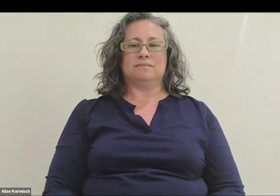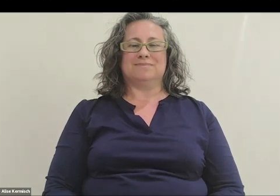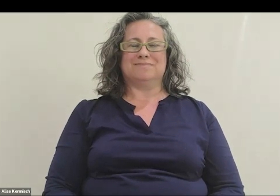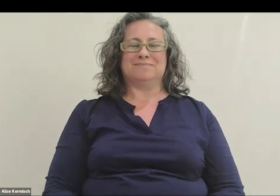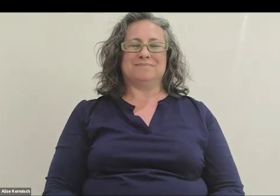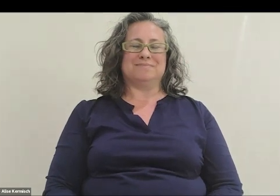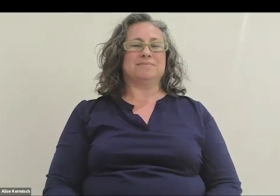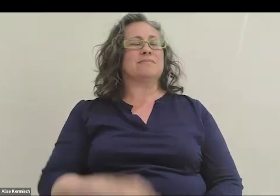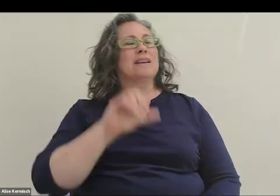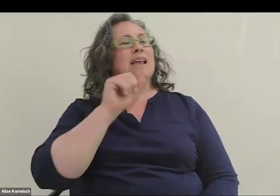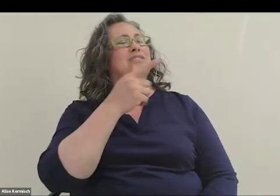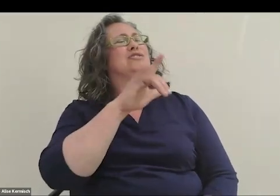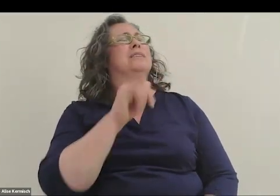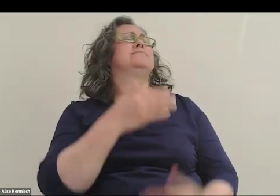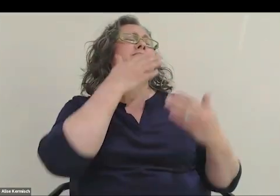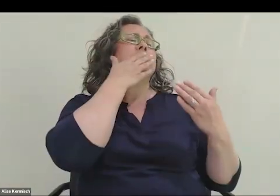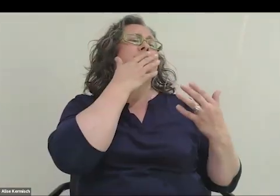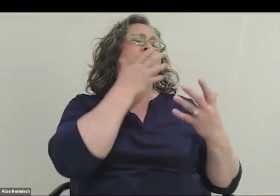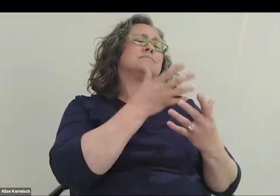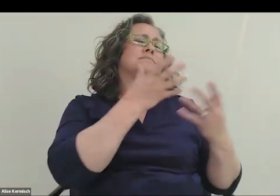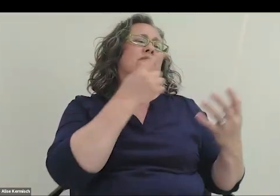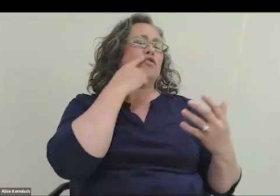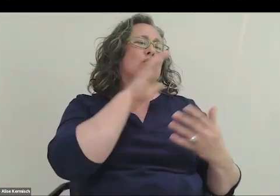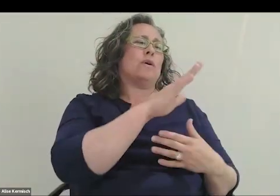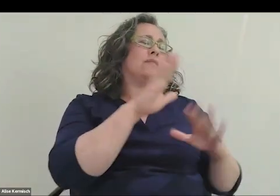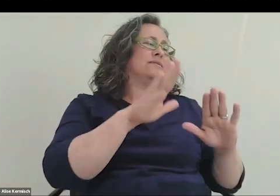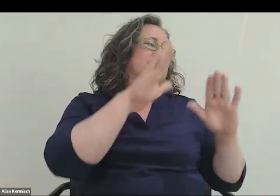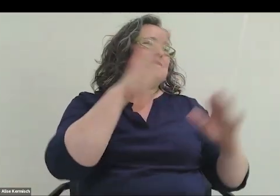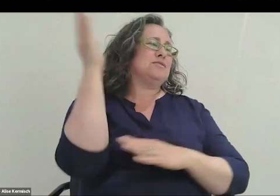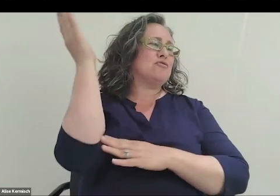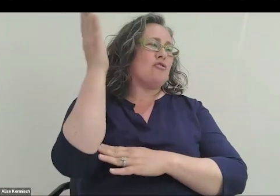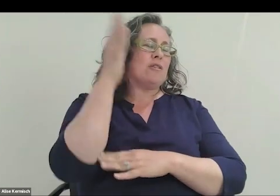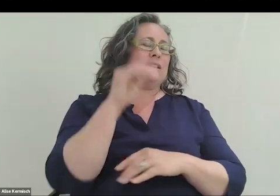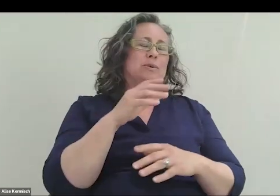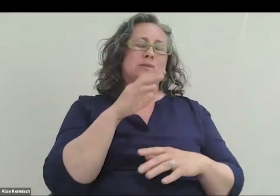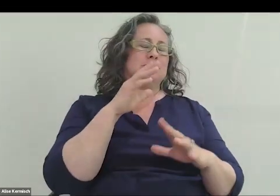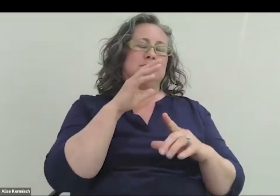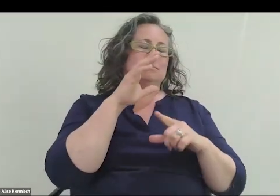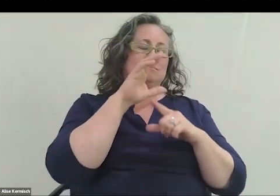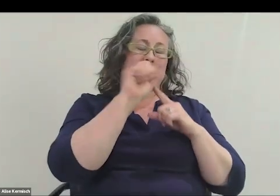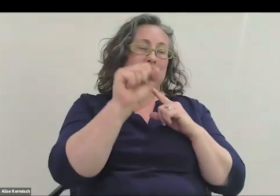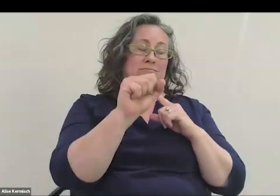Ashley, thank you so much for that fantastic talk. That was incredible. I'm sure we will have many questions.